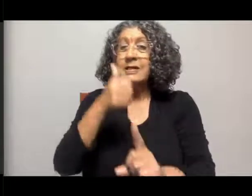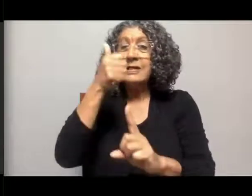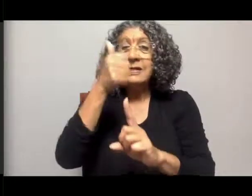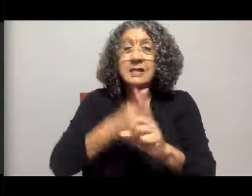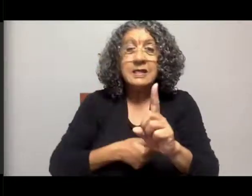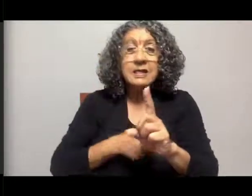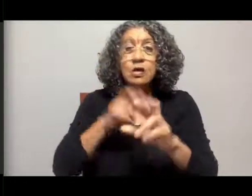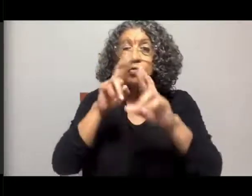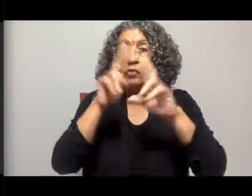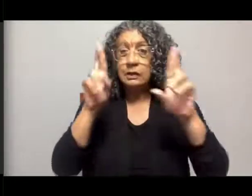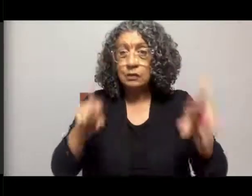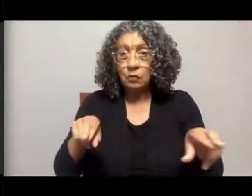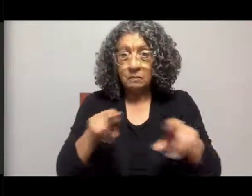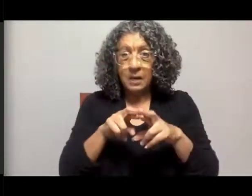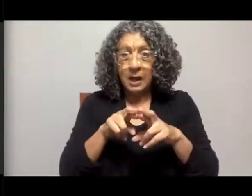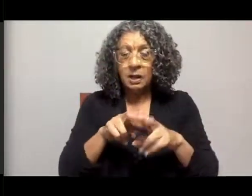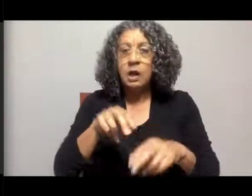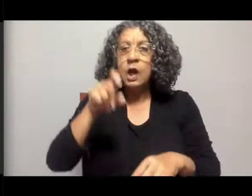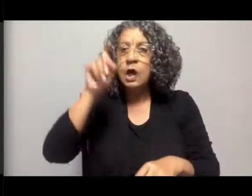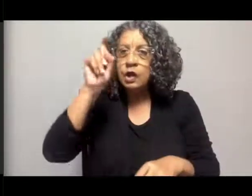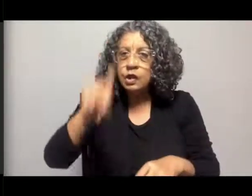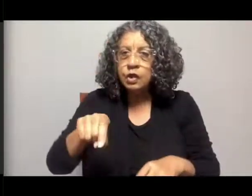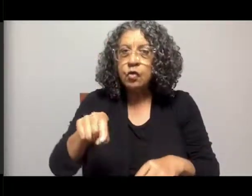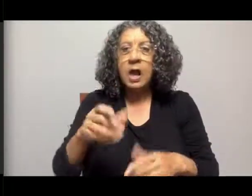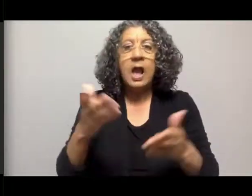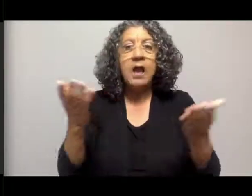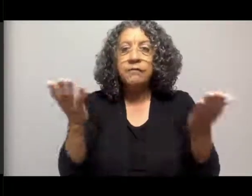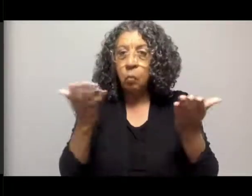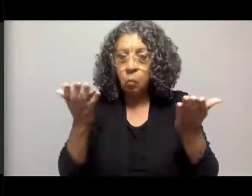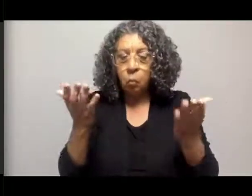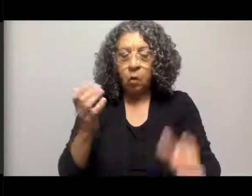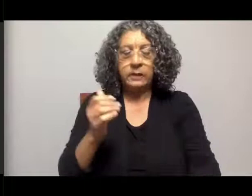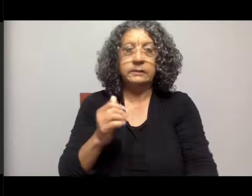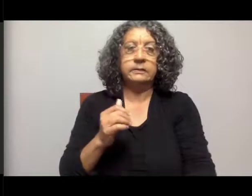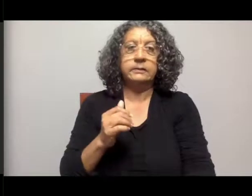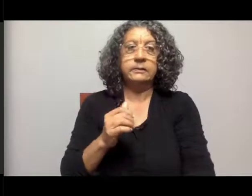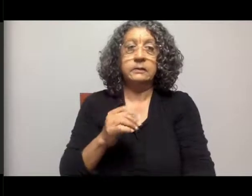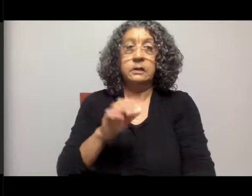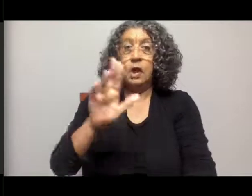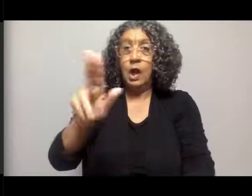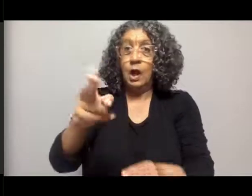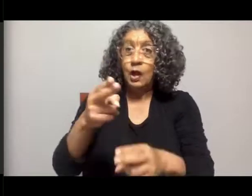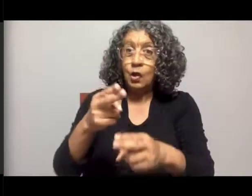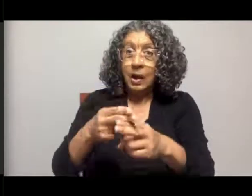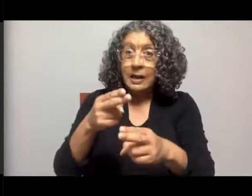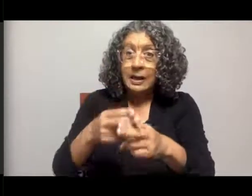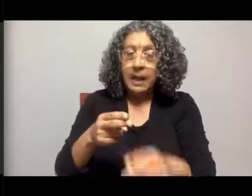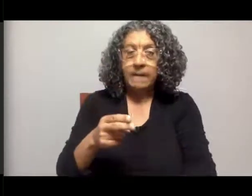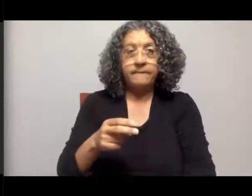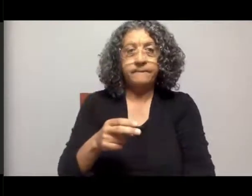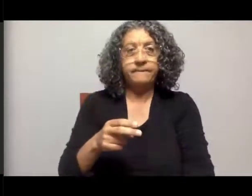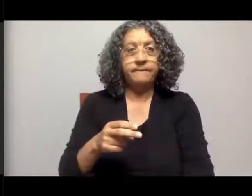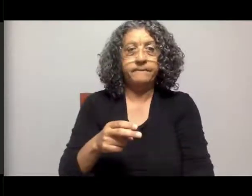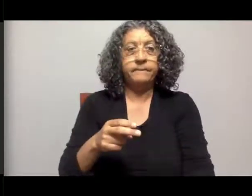Each resume should have your name